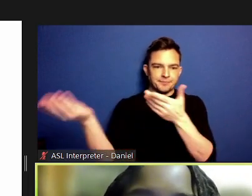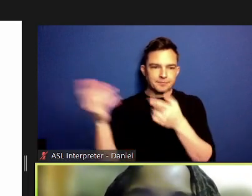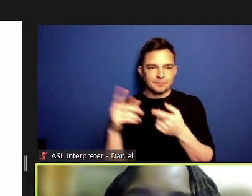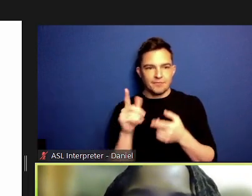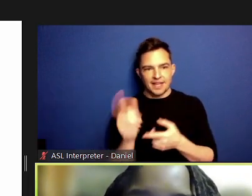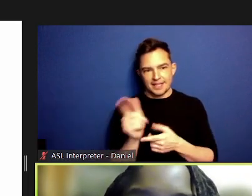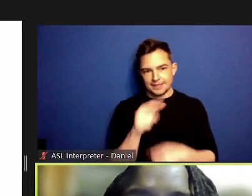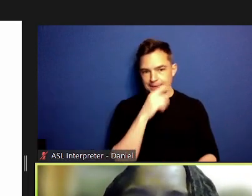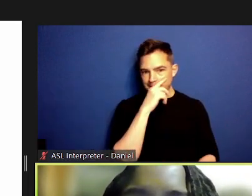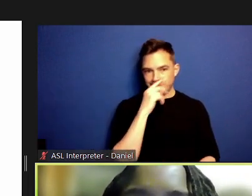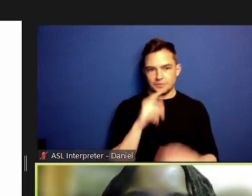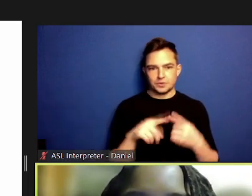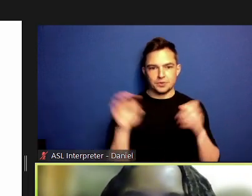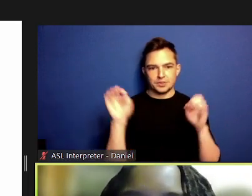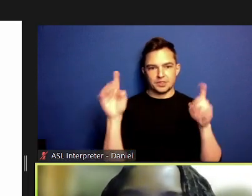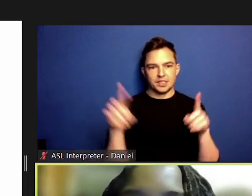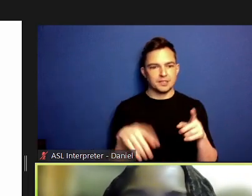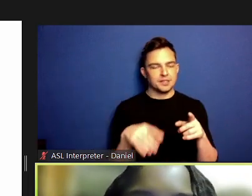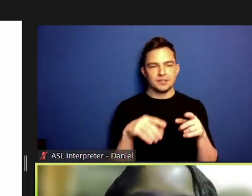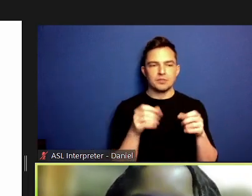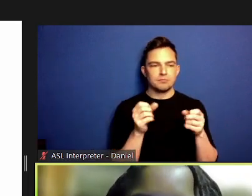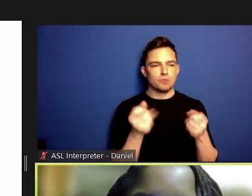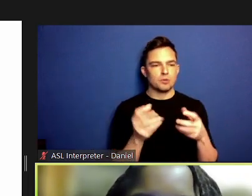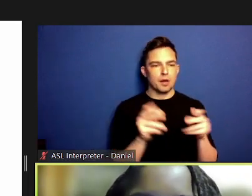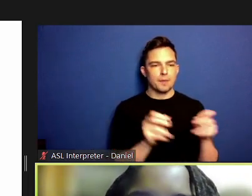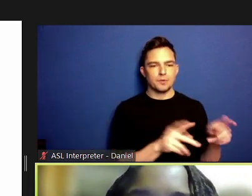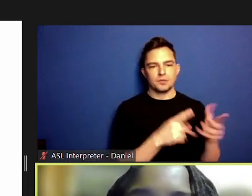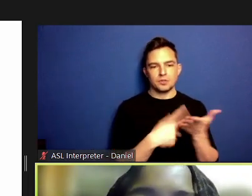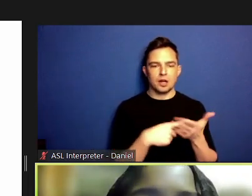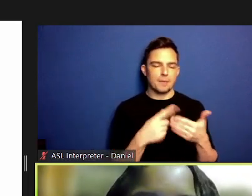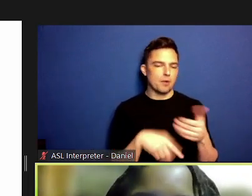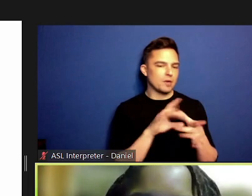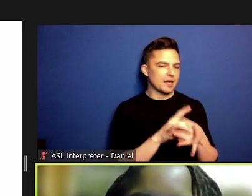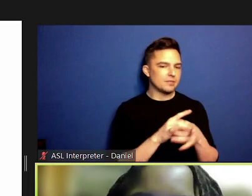to talk to Damian about relationships, sex and sexuality, and allow him an outlet to